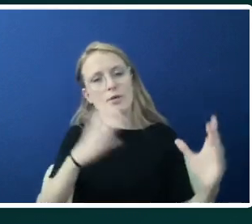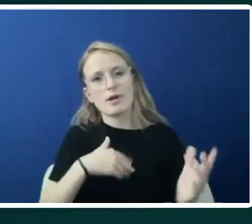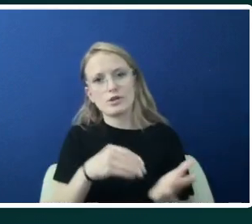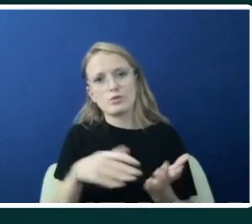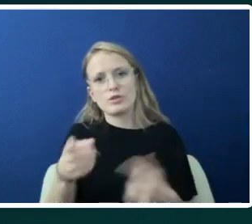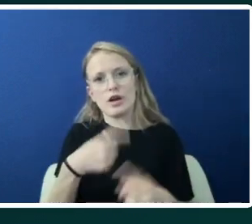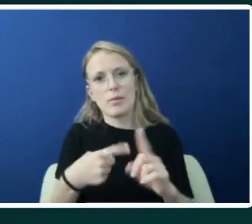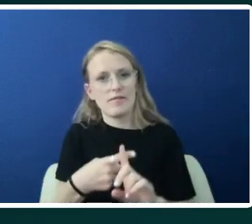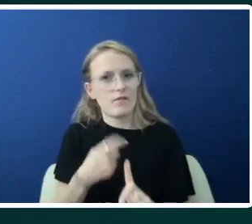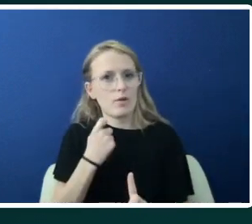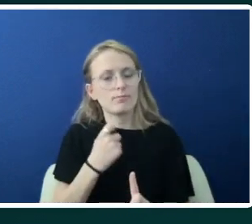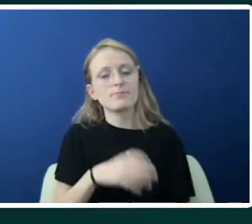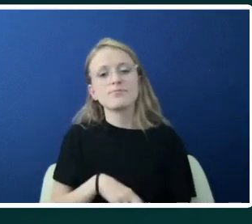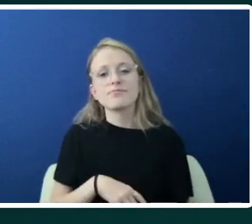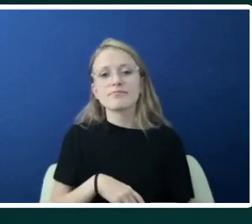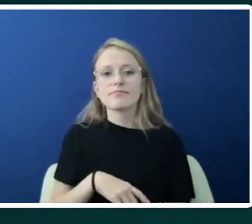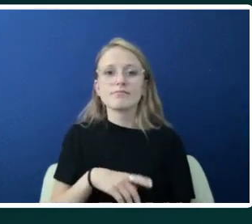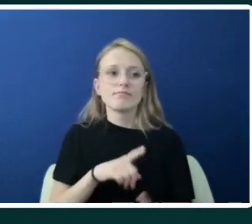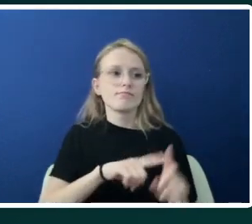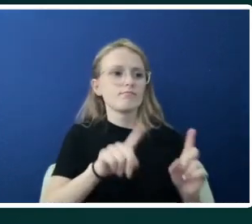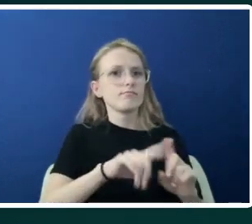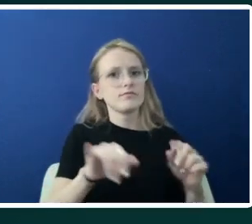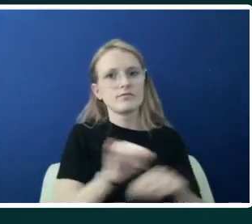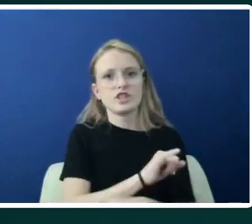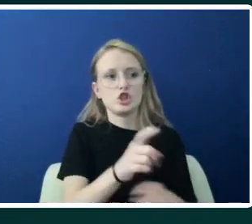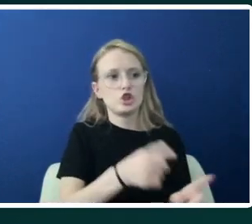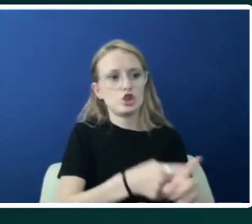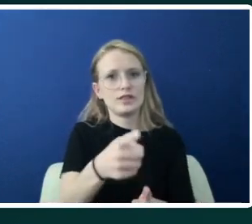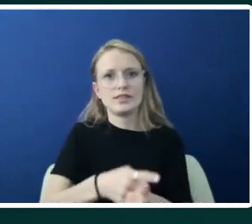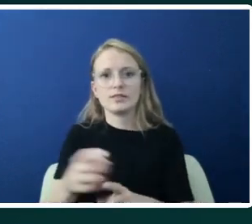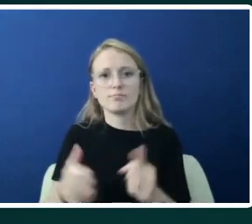the industries out here, most of my students are commercial fishermen or come from a commercial